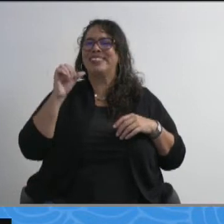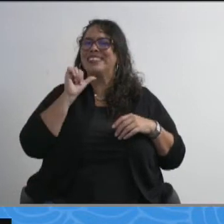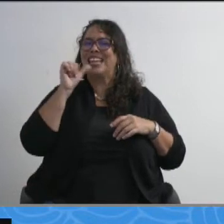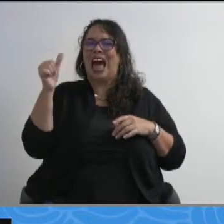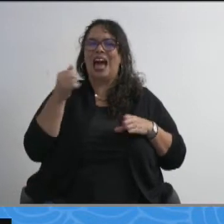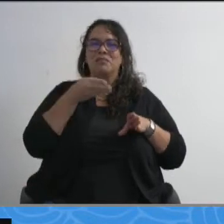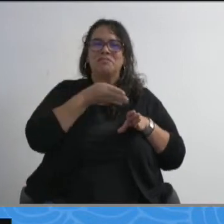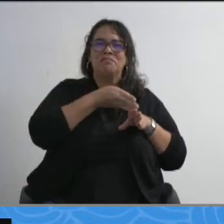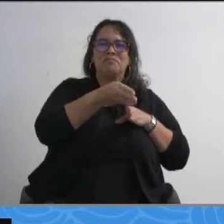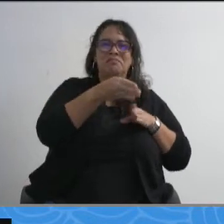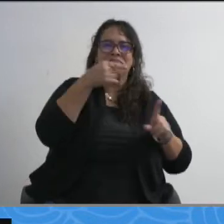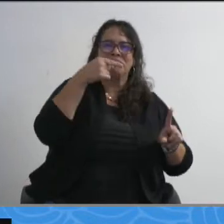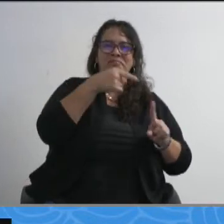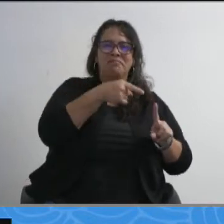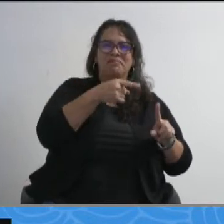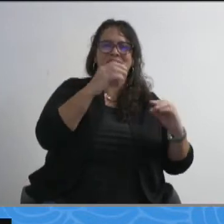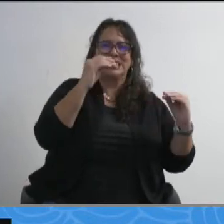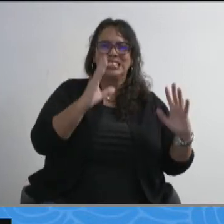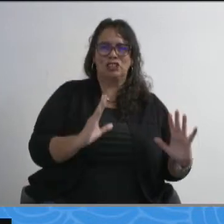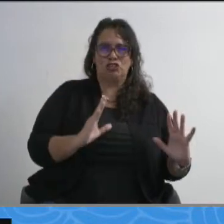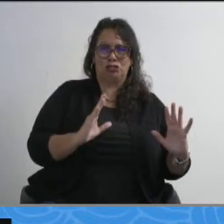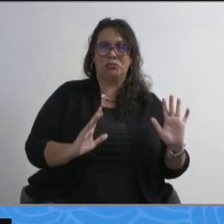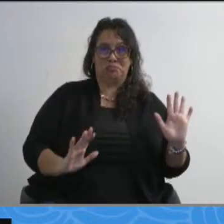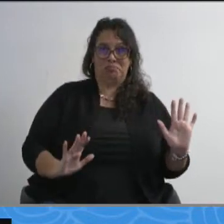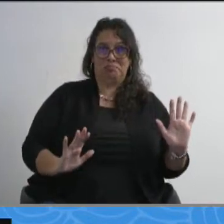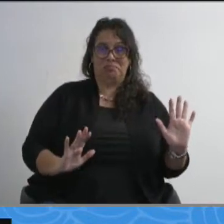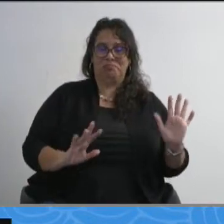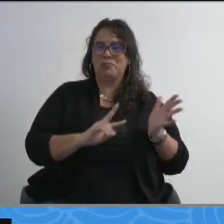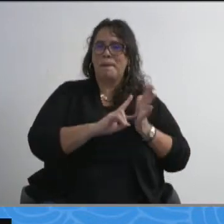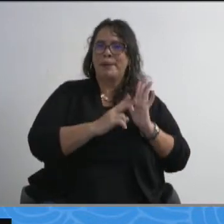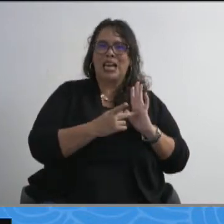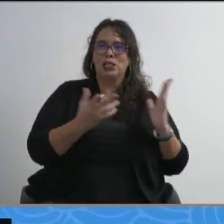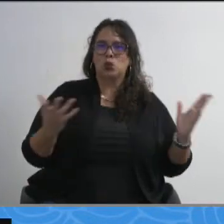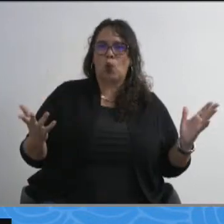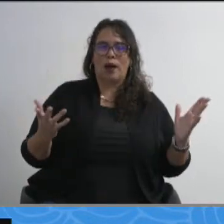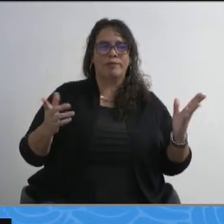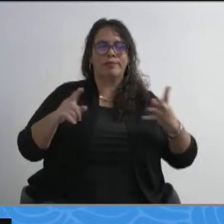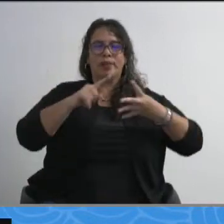In this slide, what you see is the four areas of permits